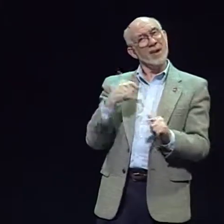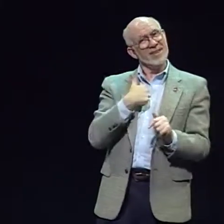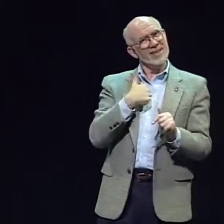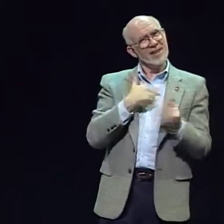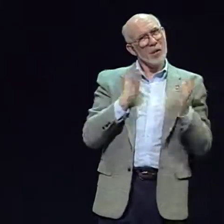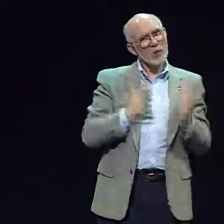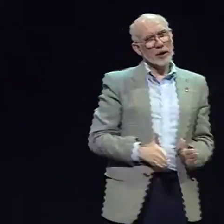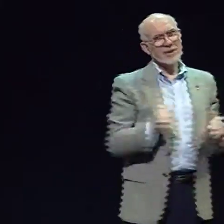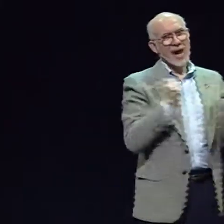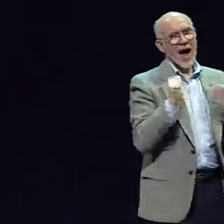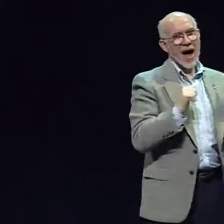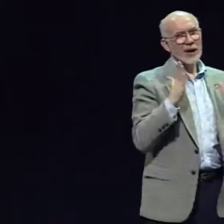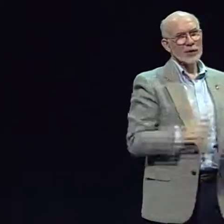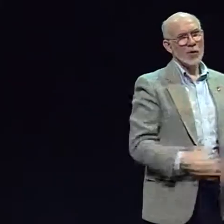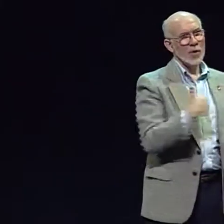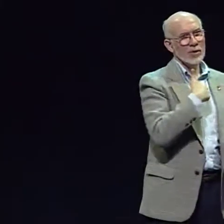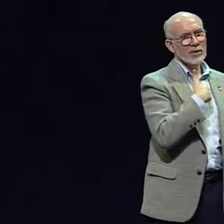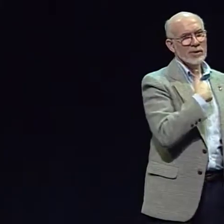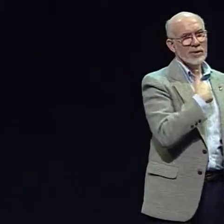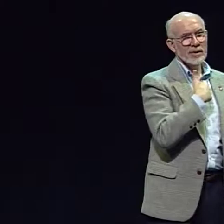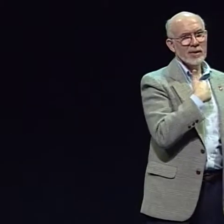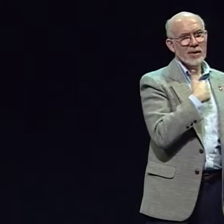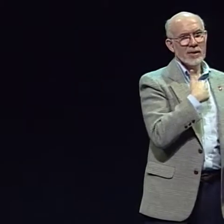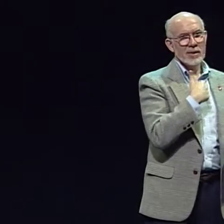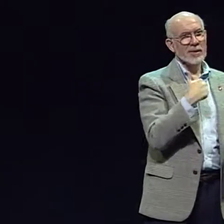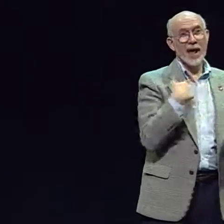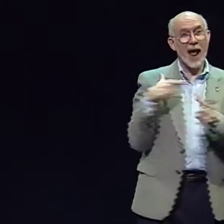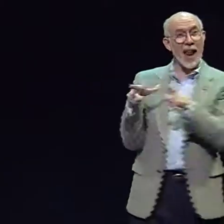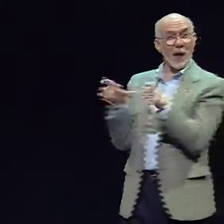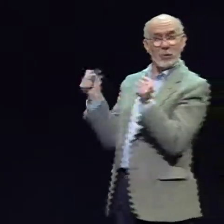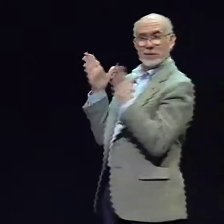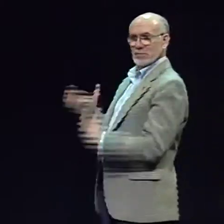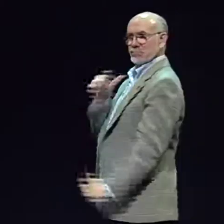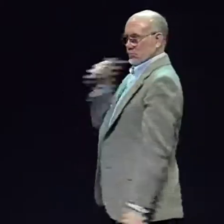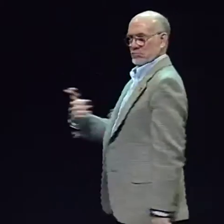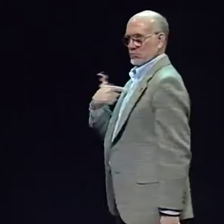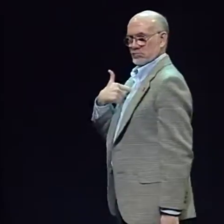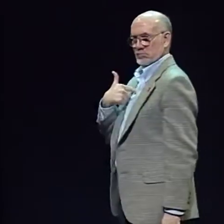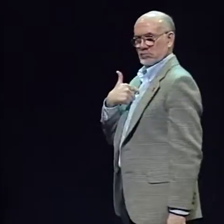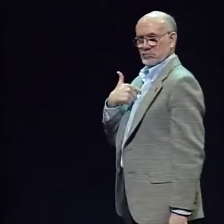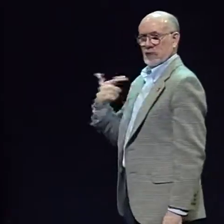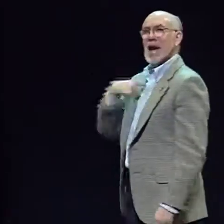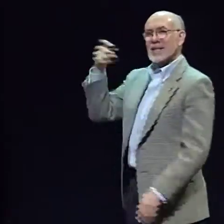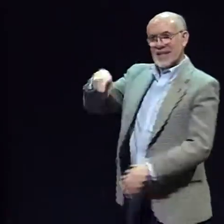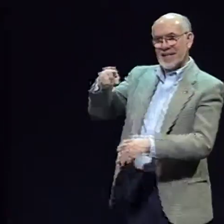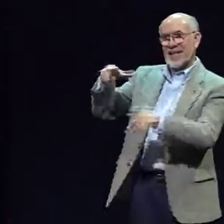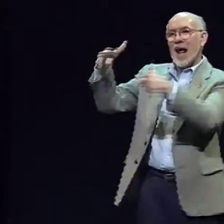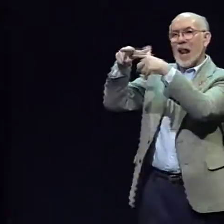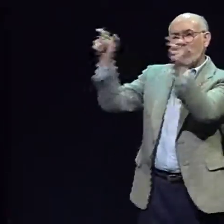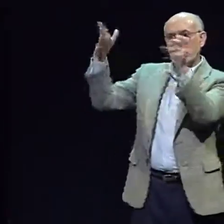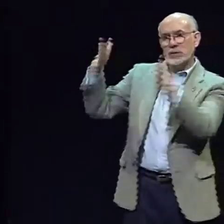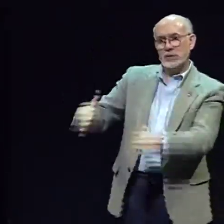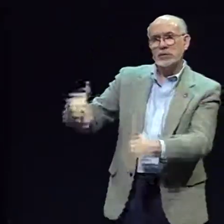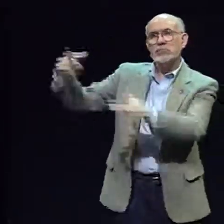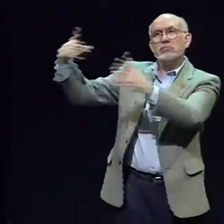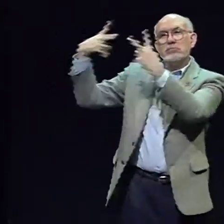A THEORY THAT I HAVE FROM WHAT I'VE SEEN, YOU KNOW, AS A PERFORMER. I'M NOT A LINGUIST.